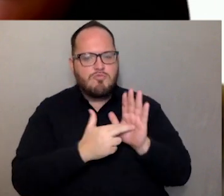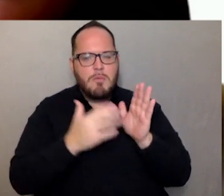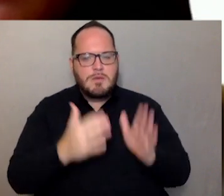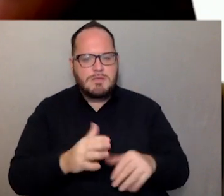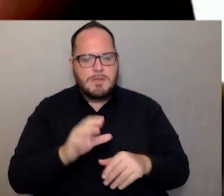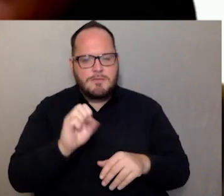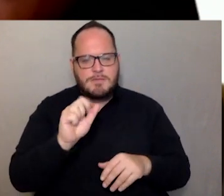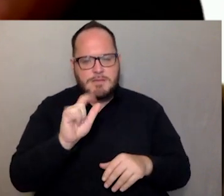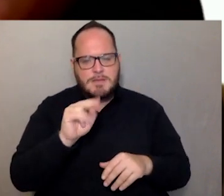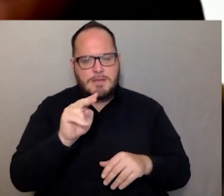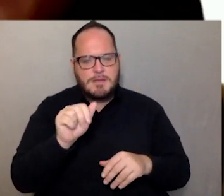CITY COMMISSIONER CHLOE EUDALY, WHO HAS BEEN A CHAMPION AT THE